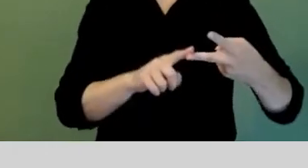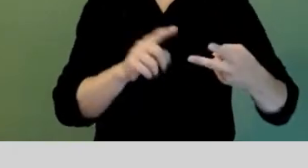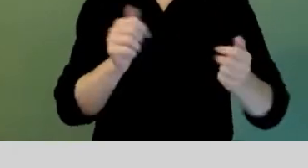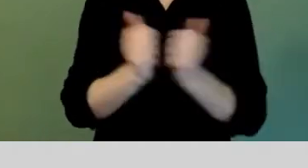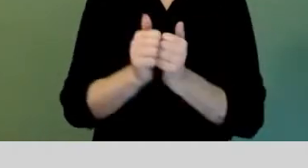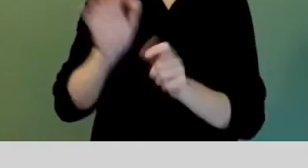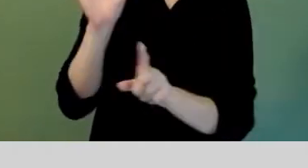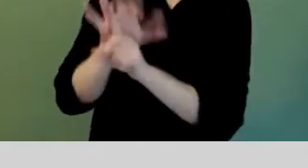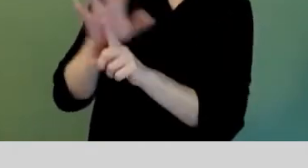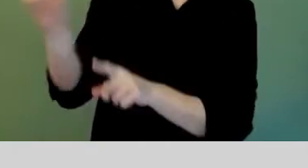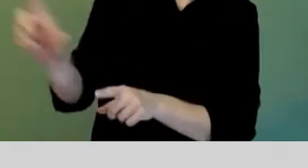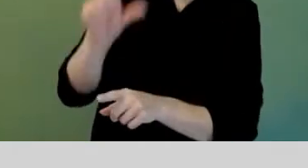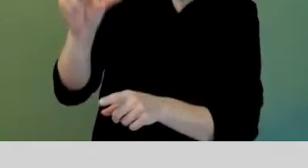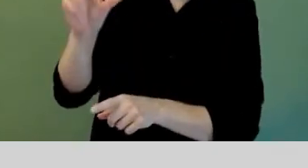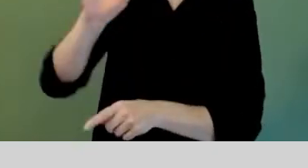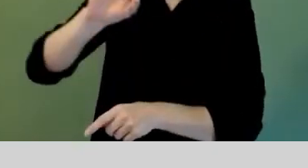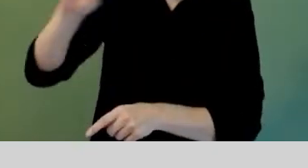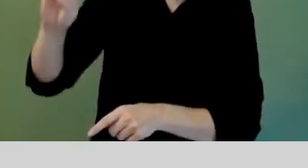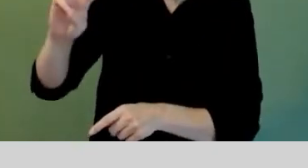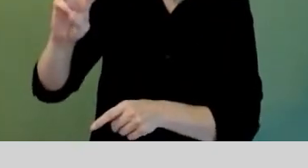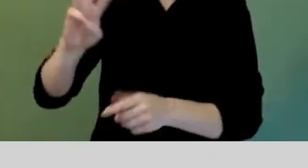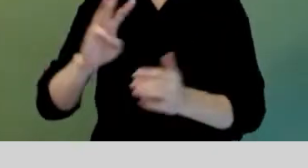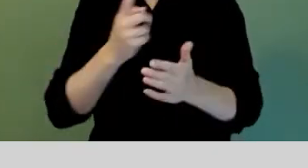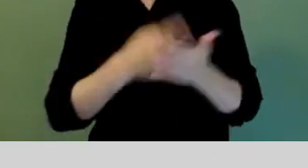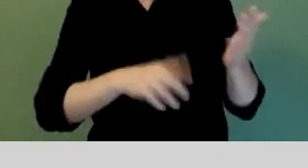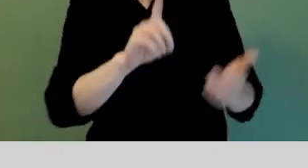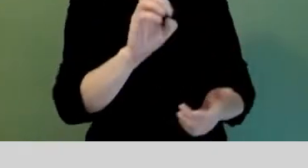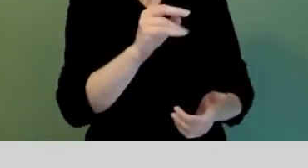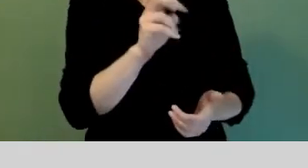And then we're gonna finish with some design patterns that decorators make possible.